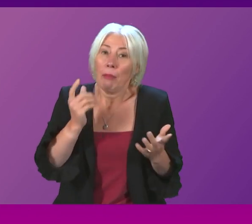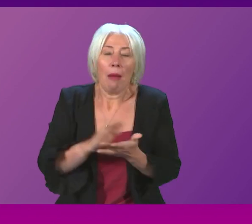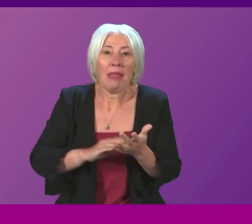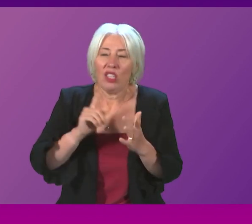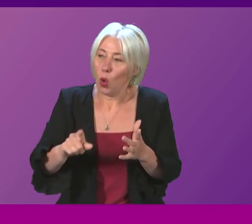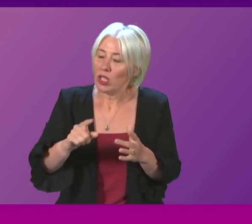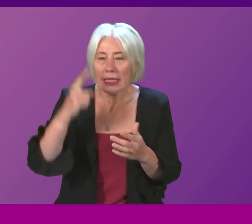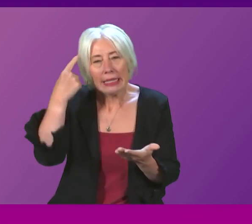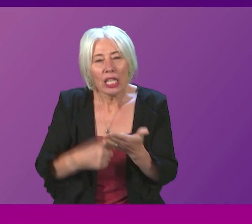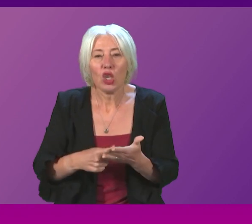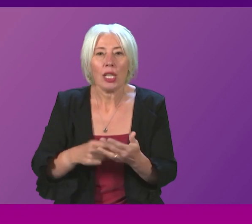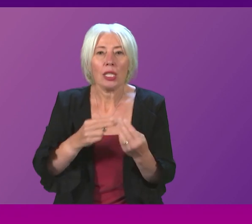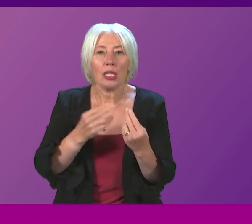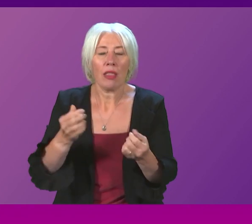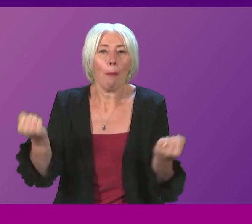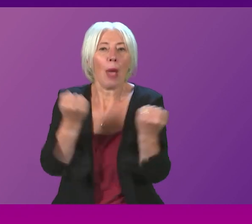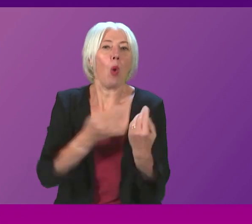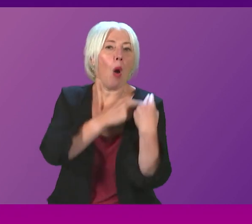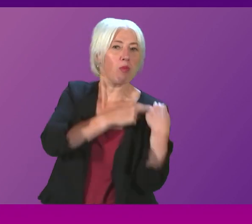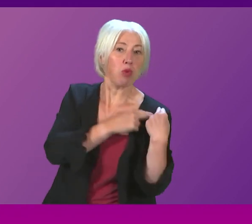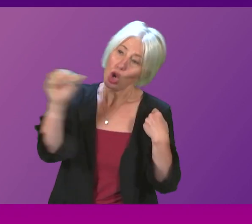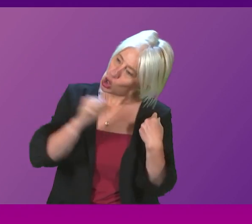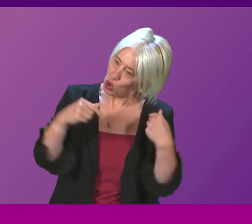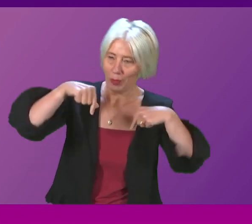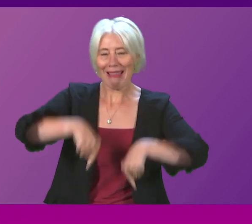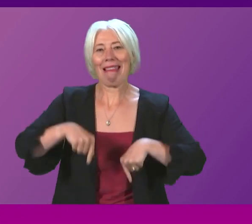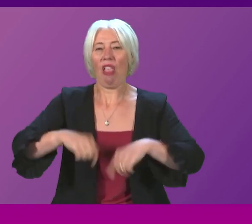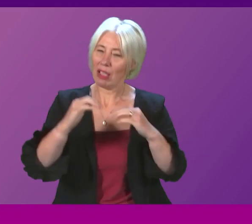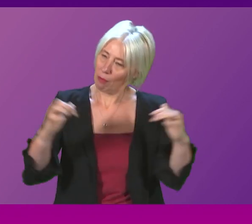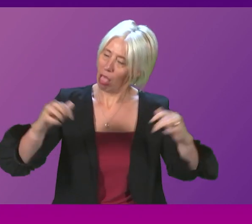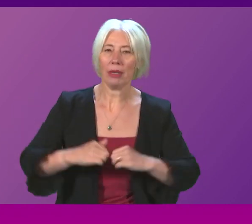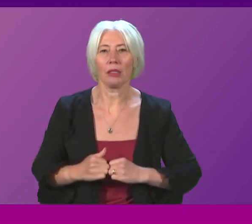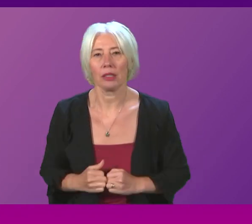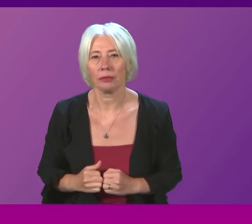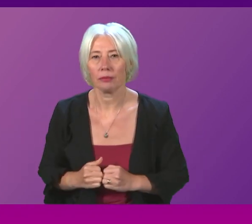and powers to lie in the hands of this Parliament.